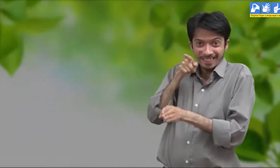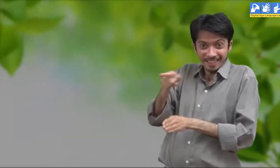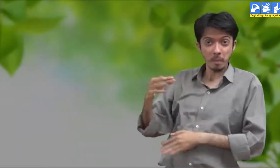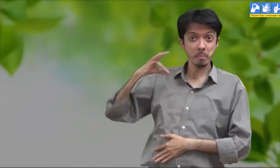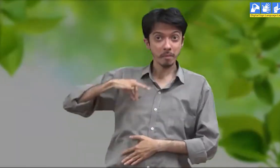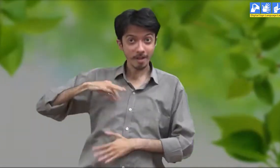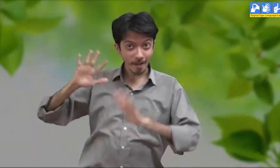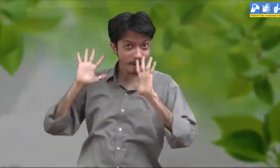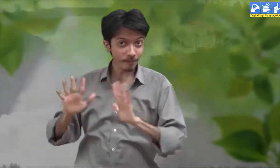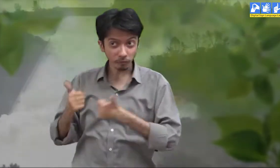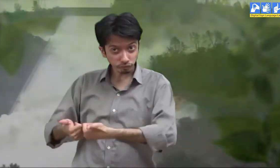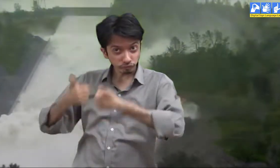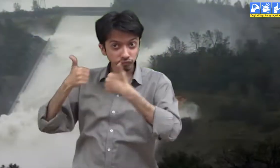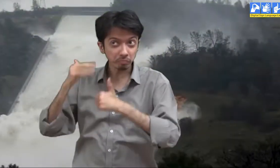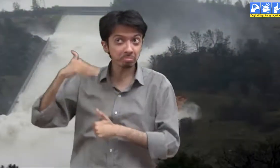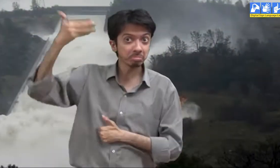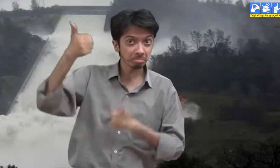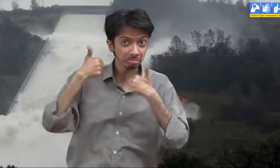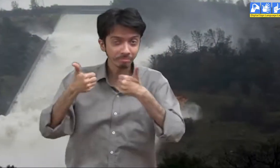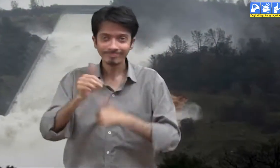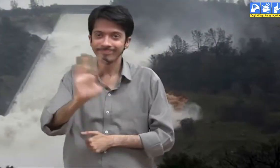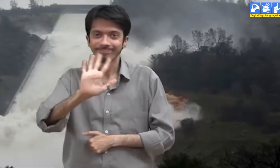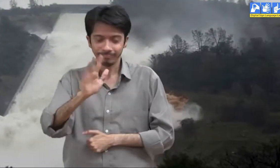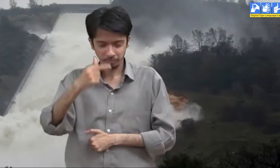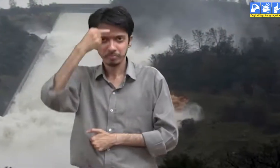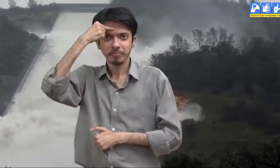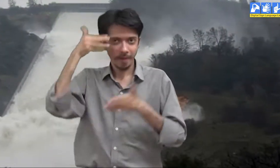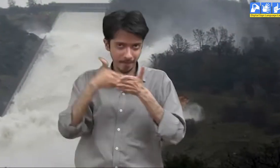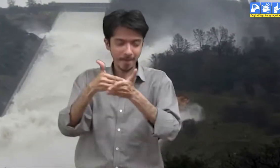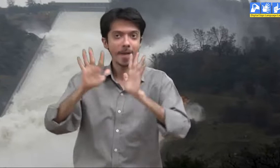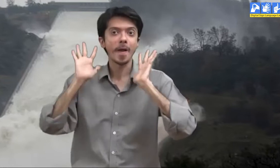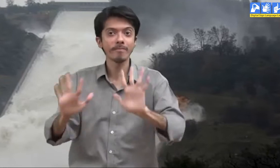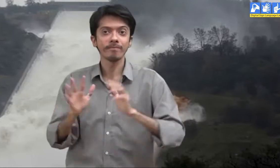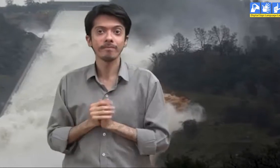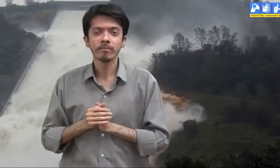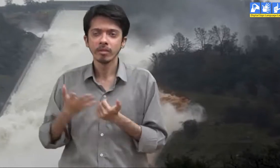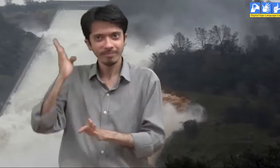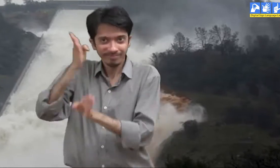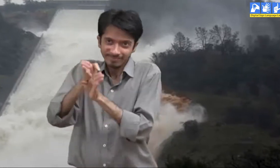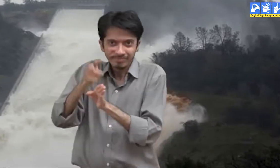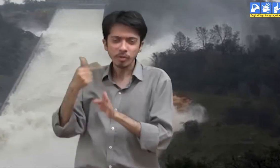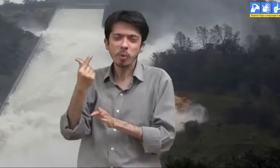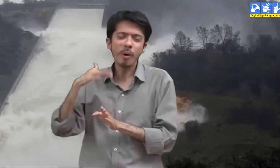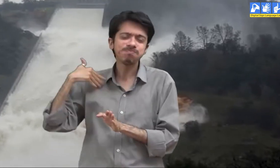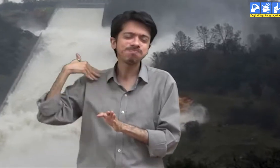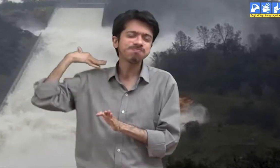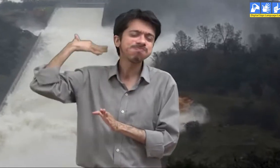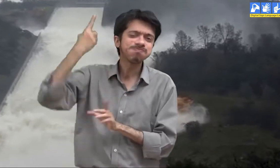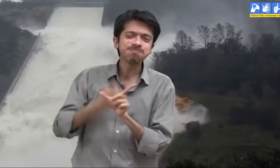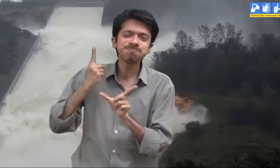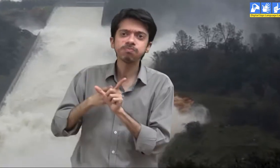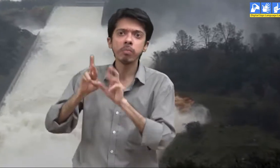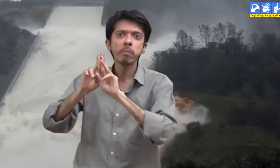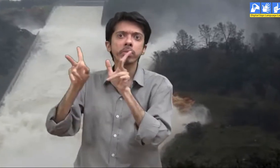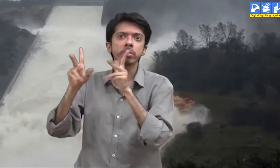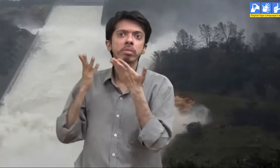construction of dams have not only the advantages but disadvantages too. Dams can break by the